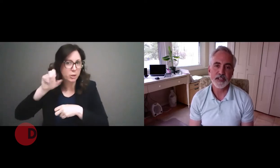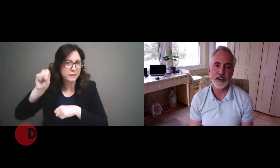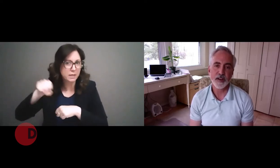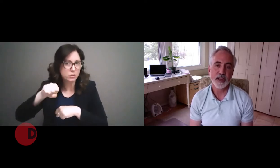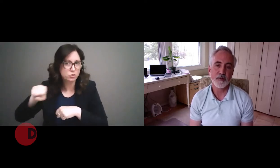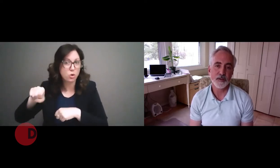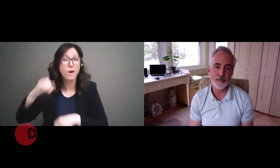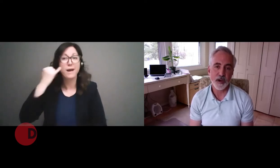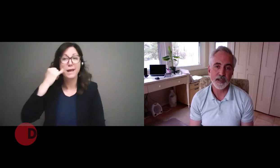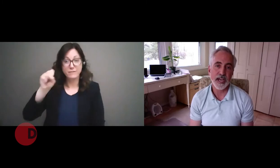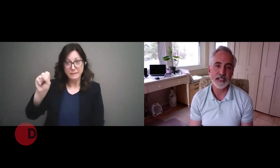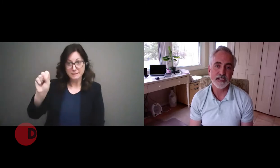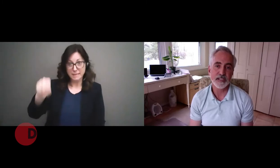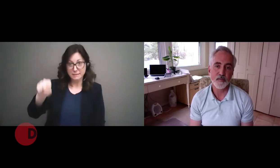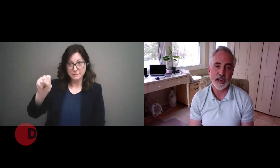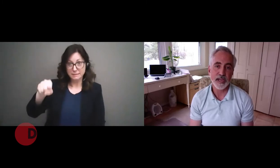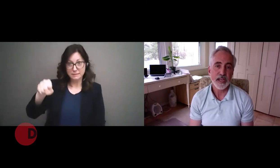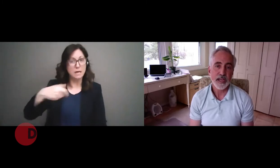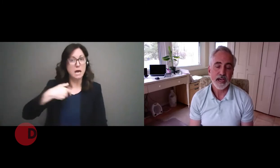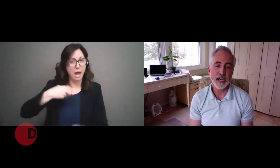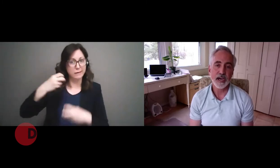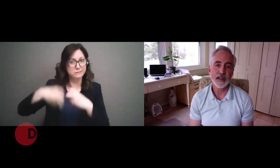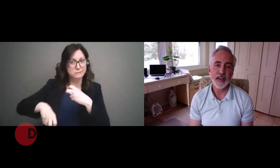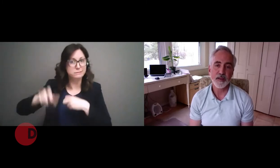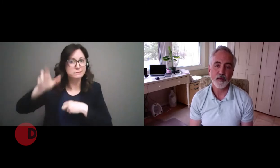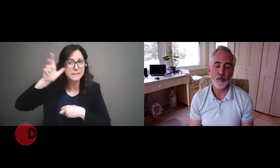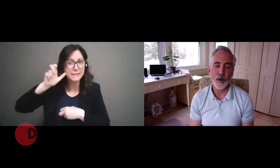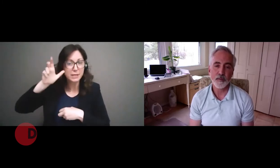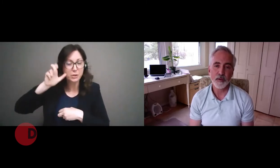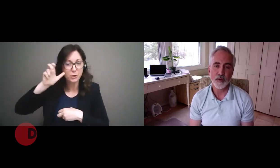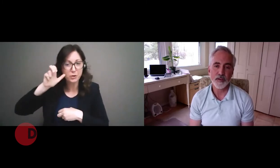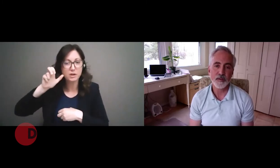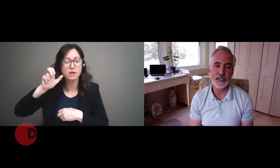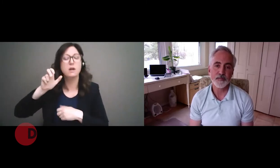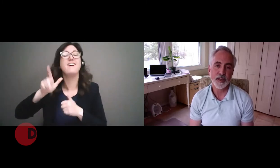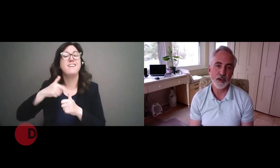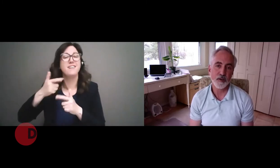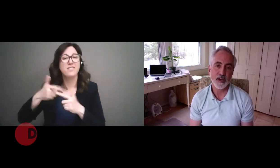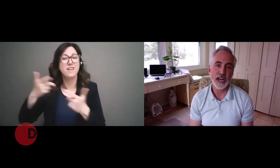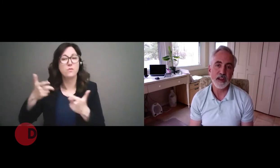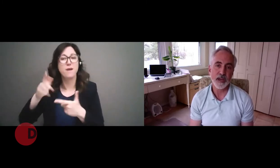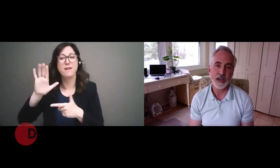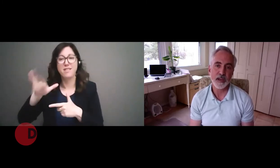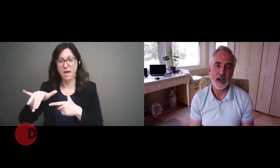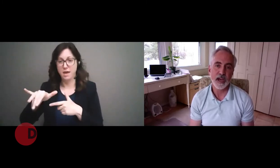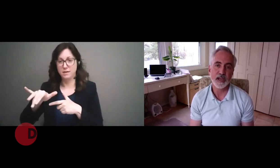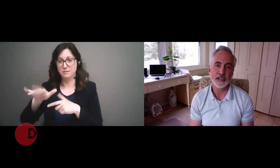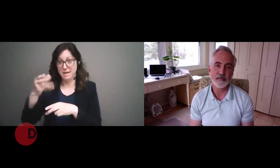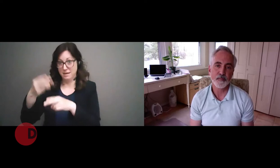the person's name will be placed on a list for a follow up survey